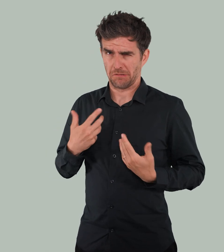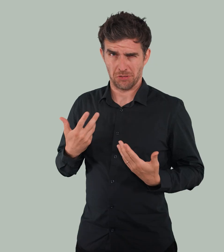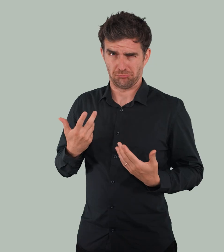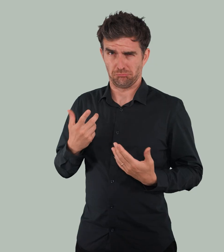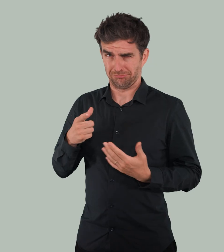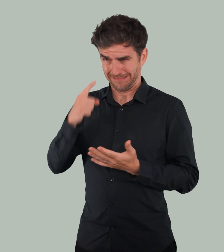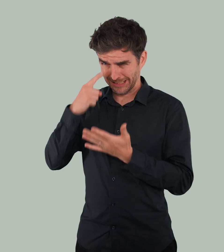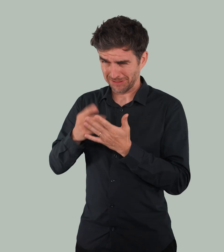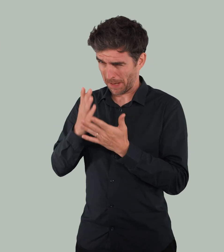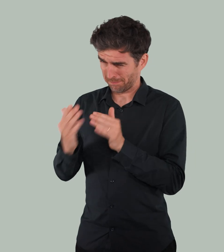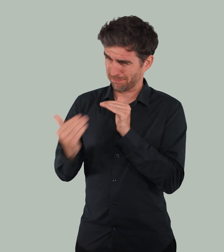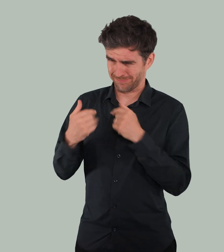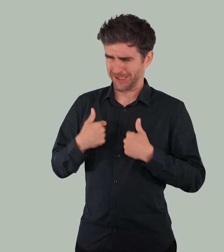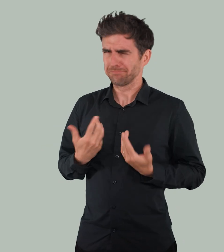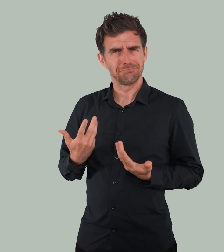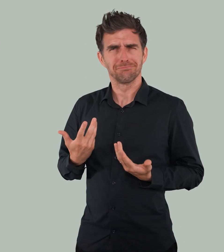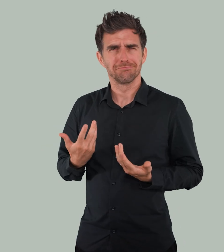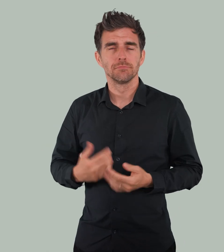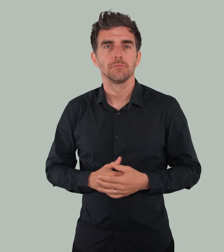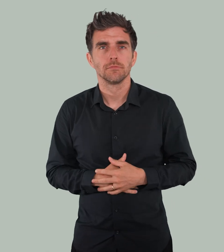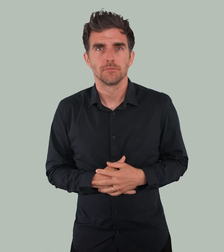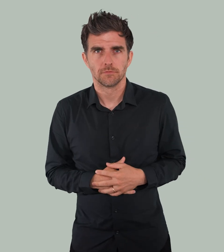say that decisions do not reflect their circumstances.